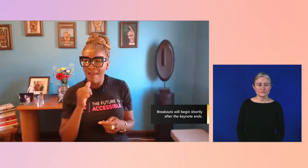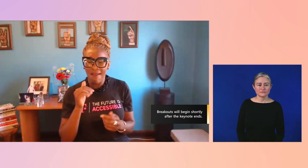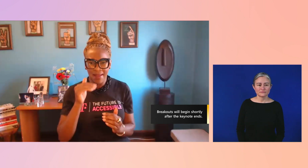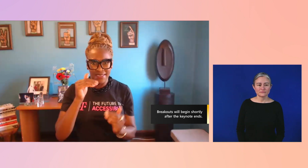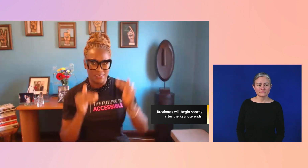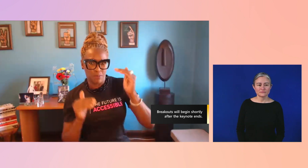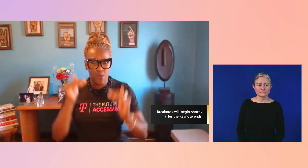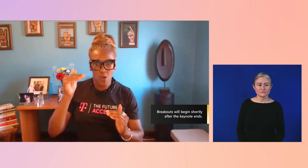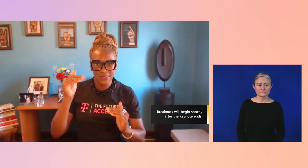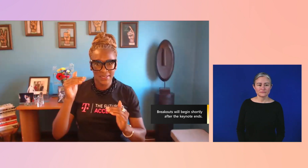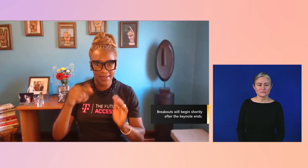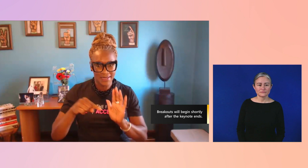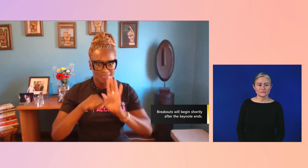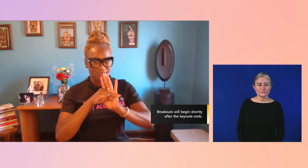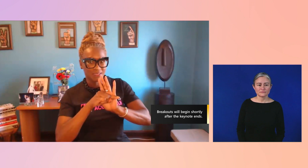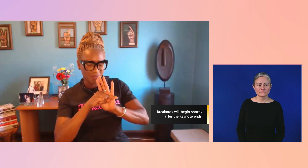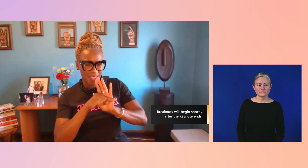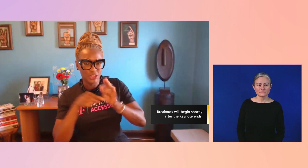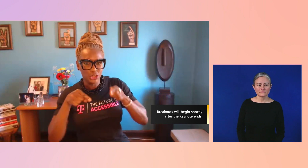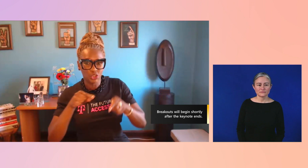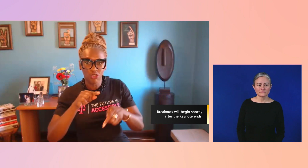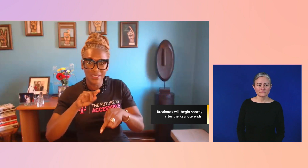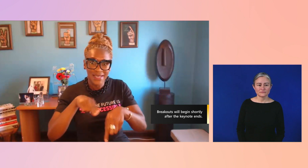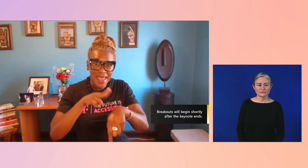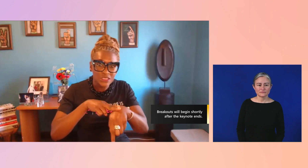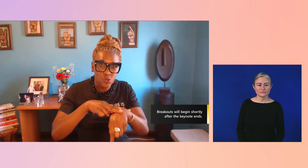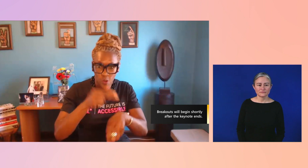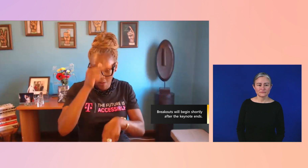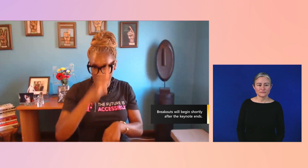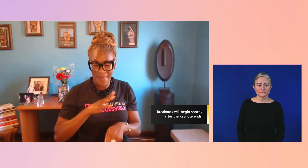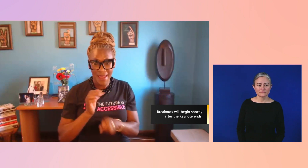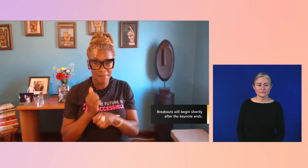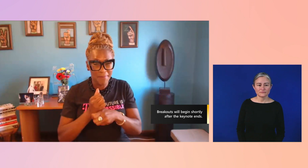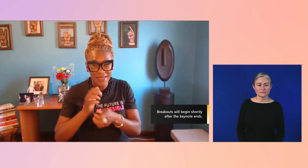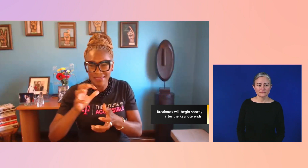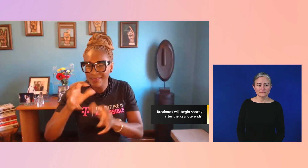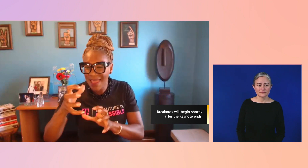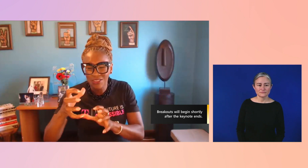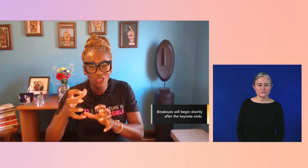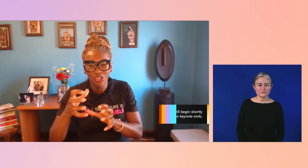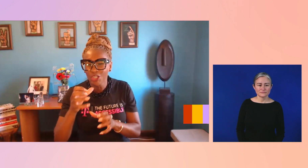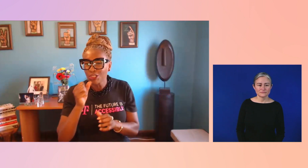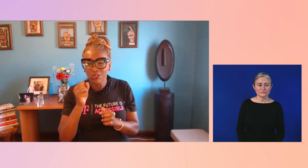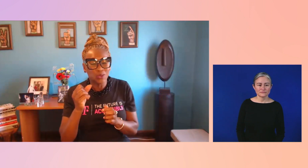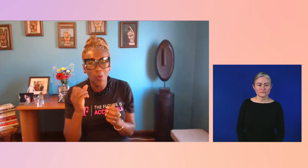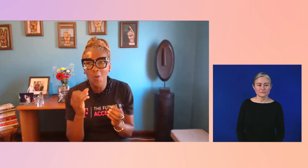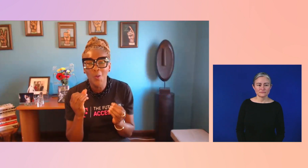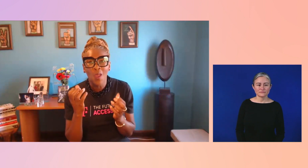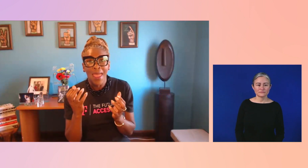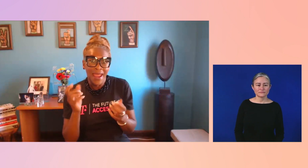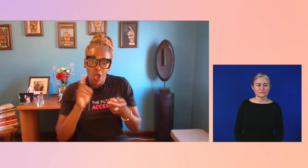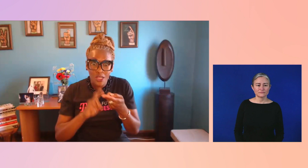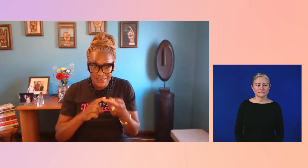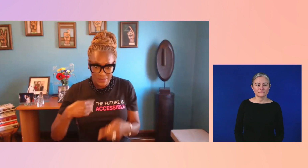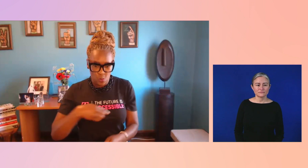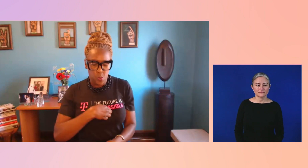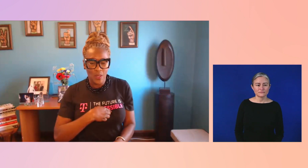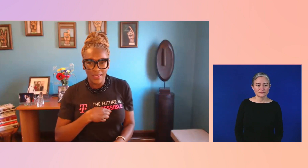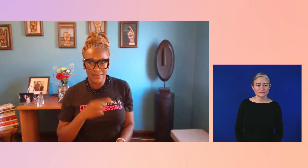Until we are not disproportionately impacted by natural or man-made disasters or emergencies.